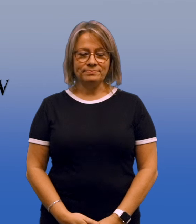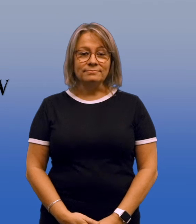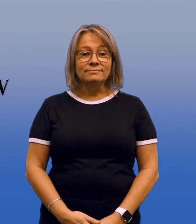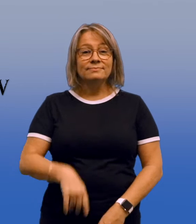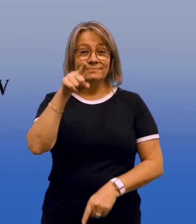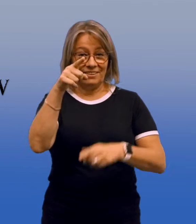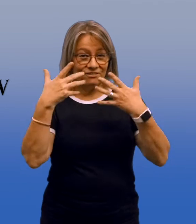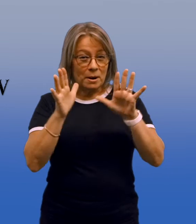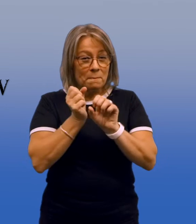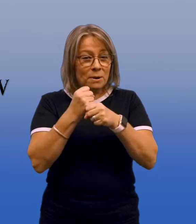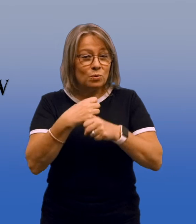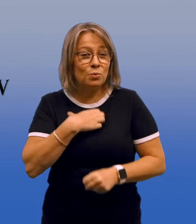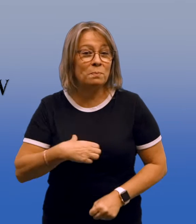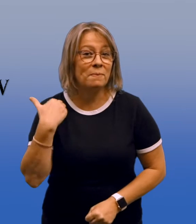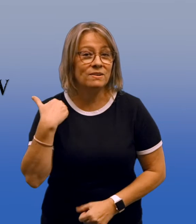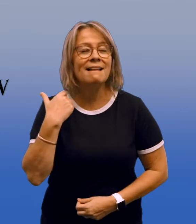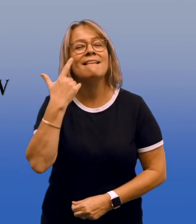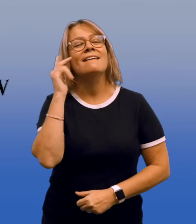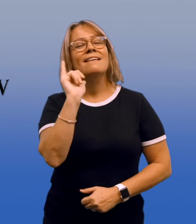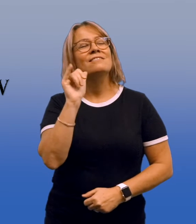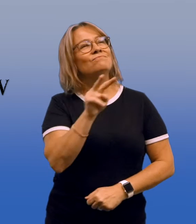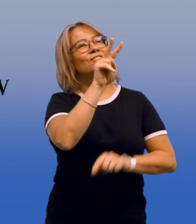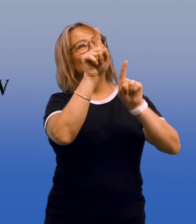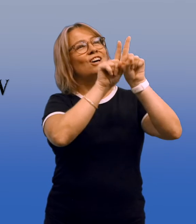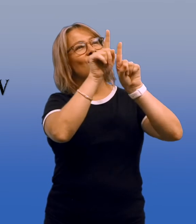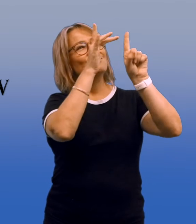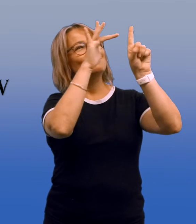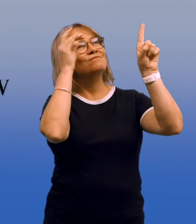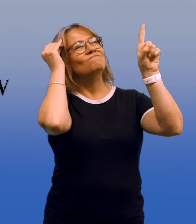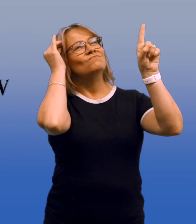Have you ever made a wish like on a falling star